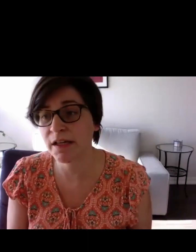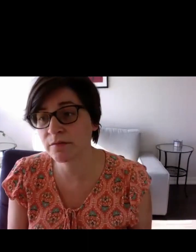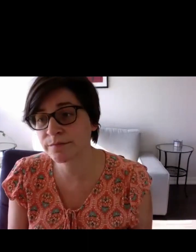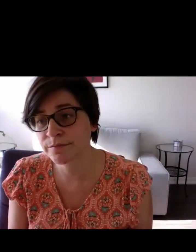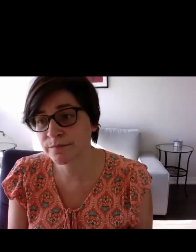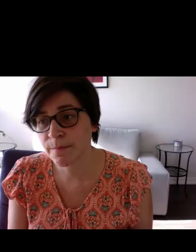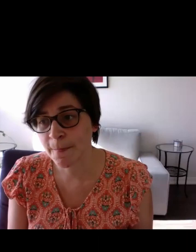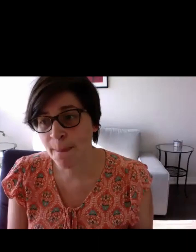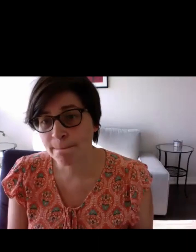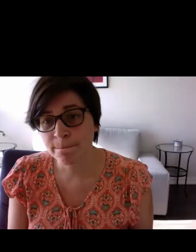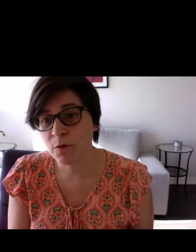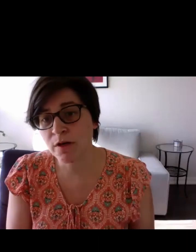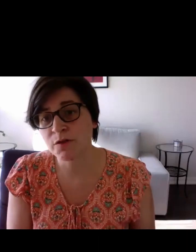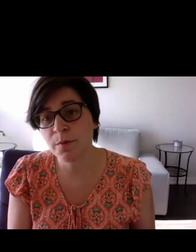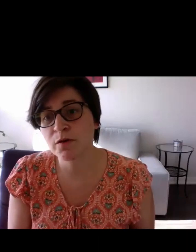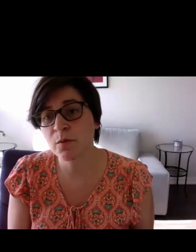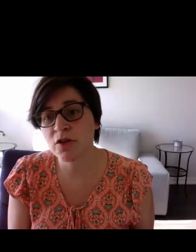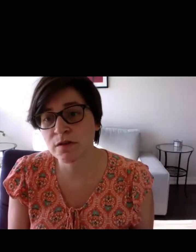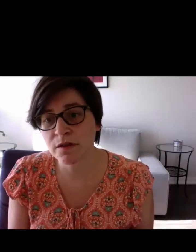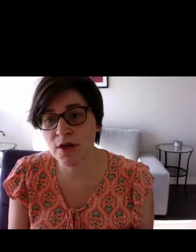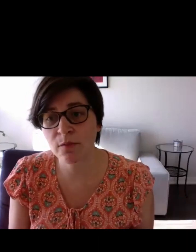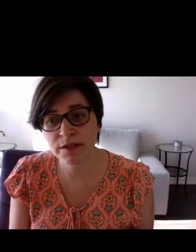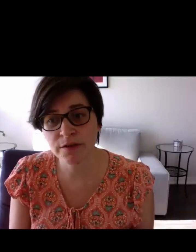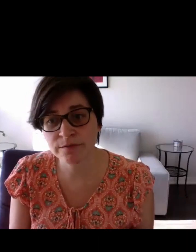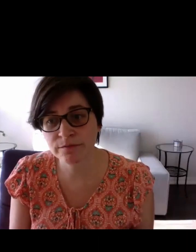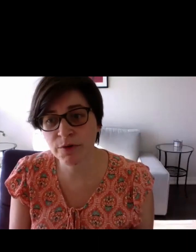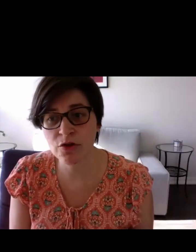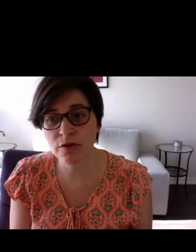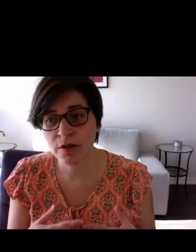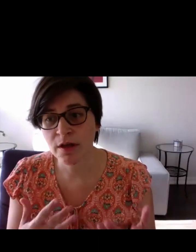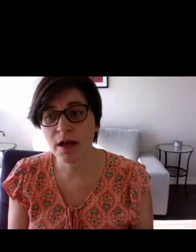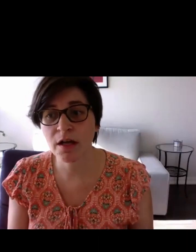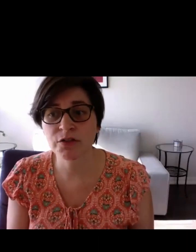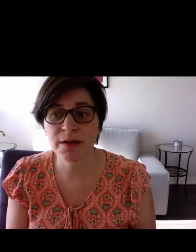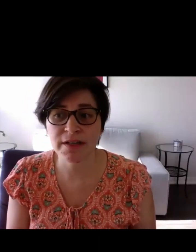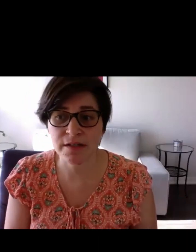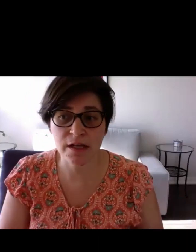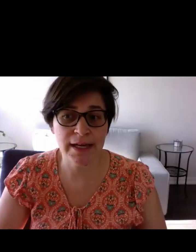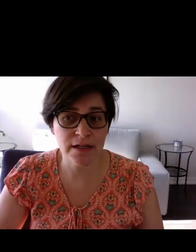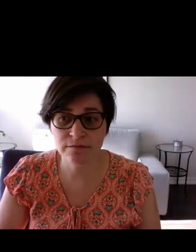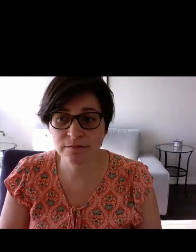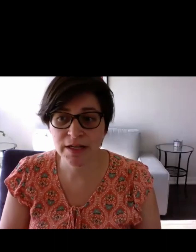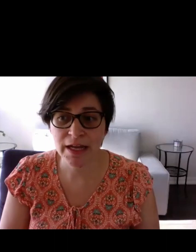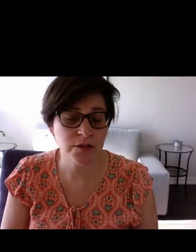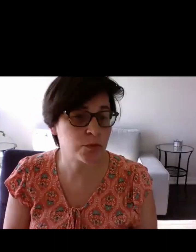directly. You can also pose questions in the chat window, which I’ll do my best to collect and to